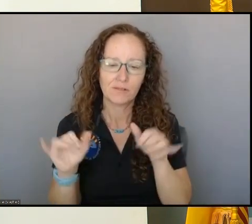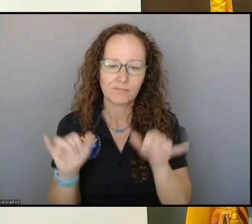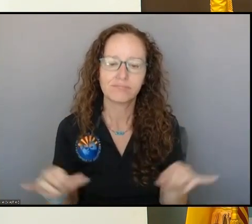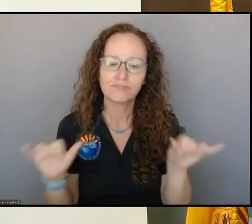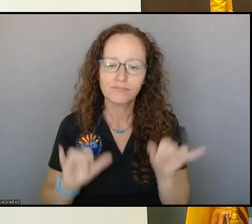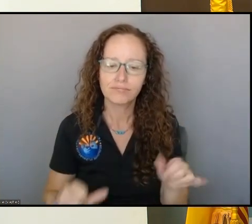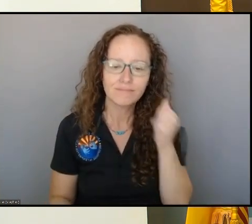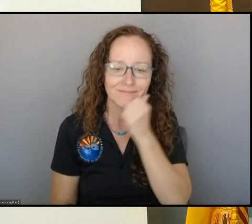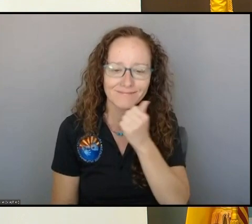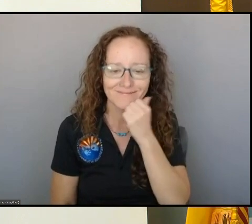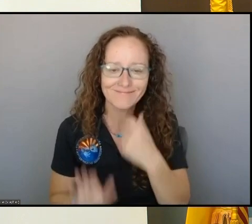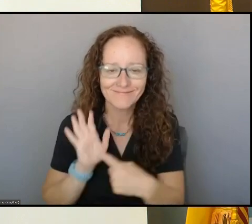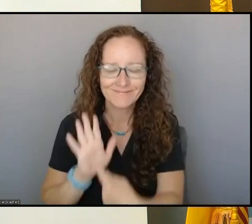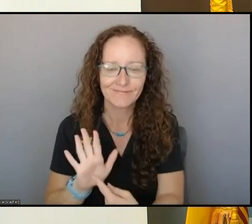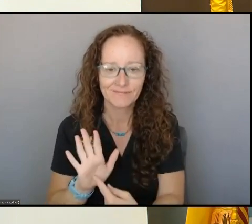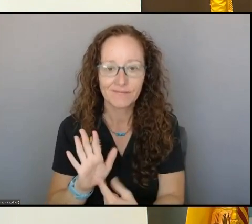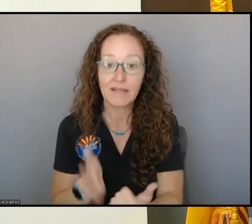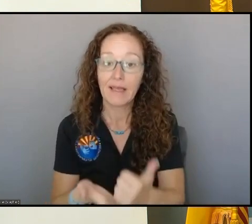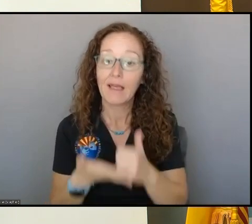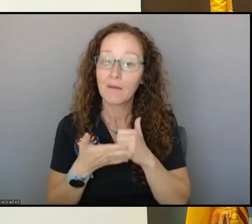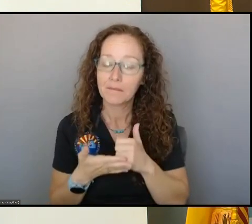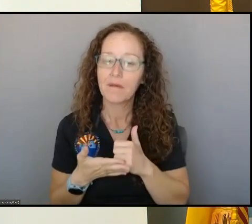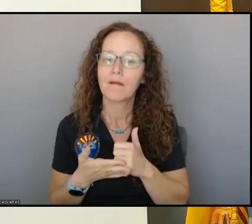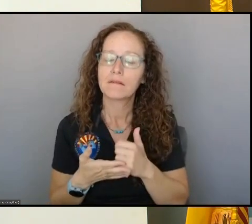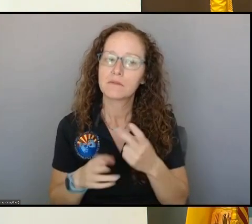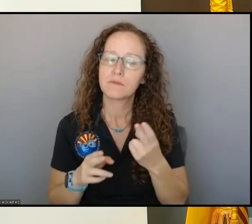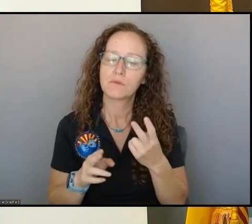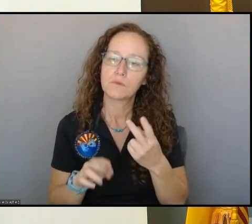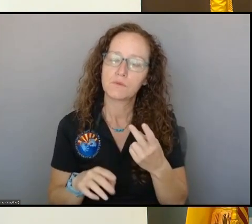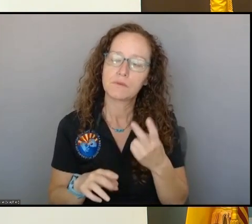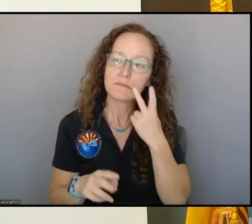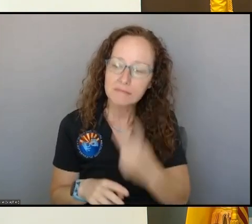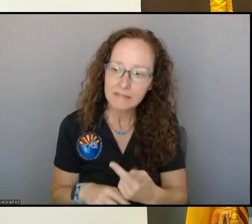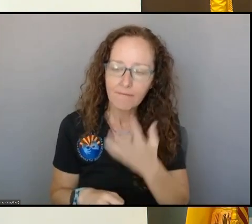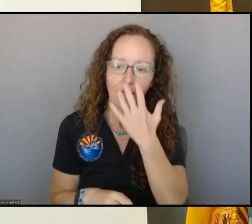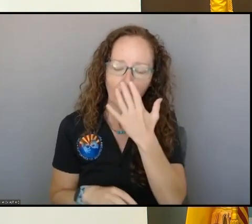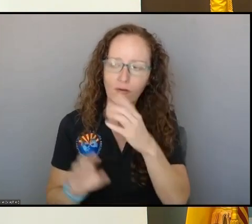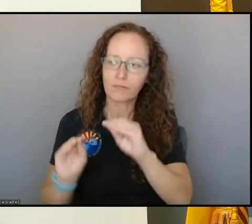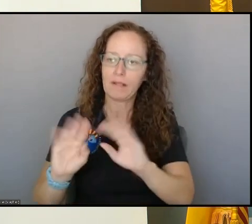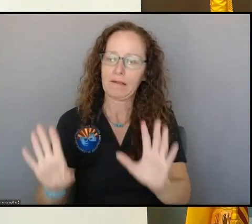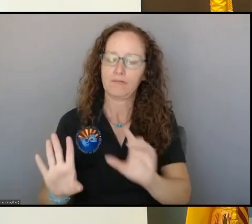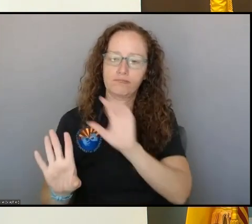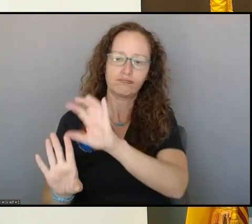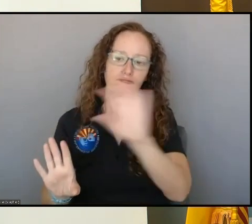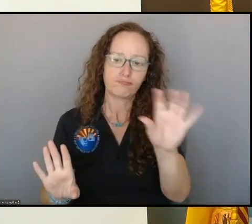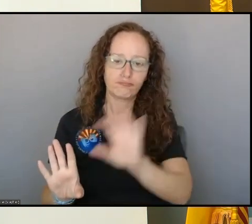us to see by color, what the fire weather burning conditions